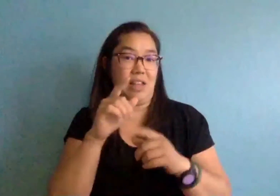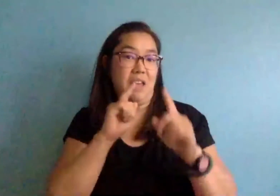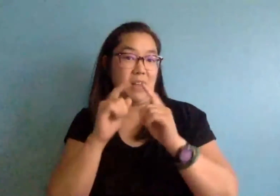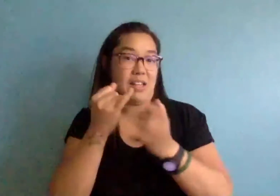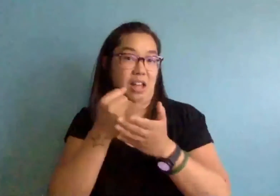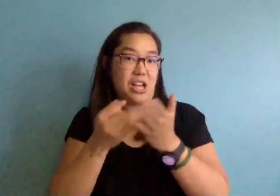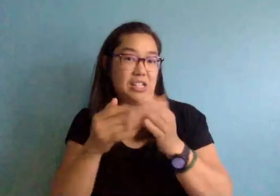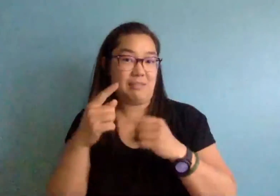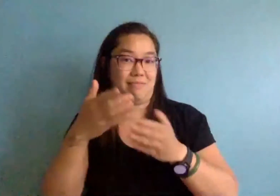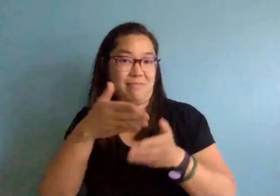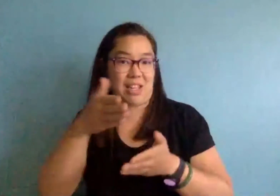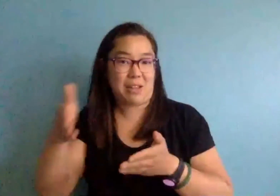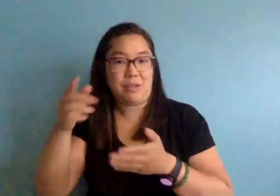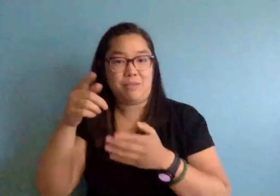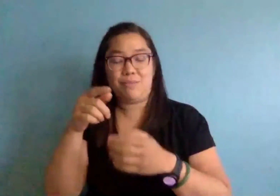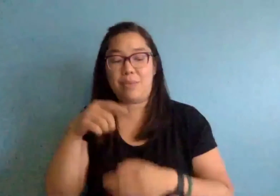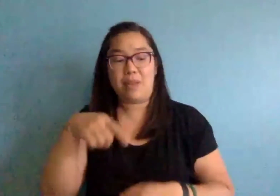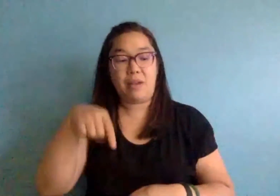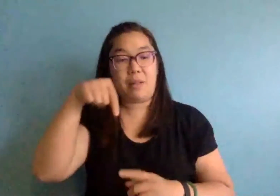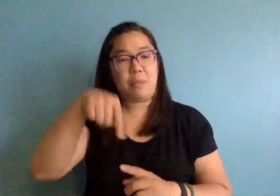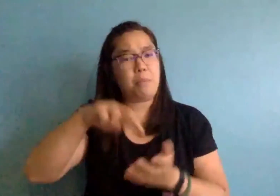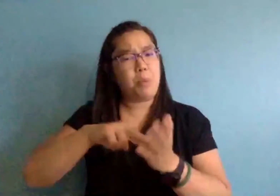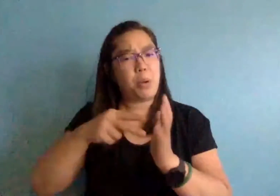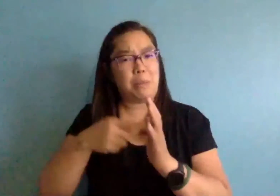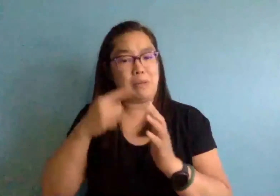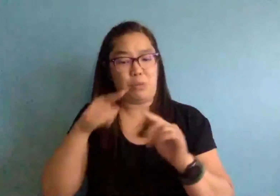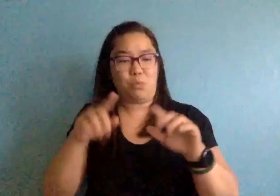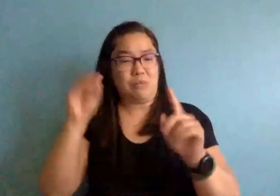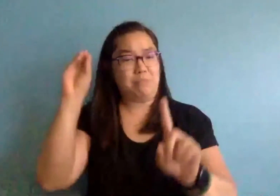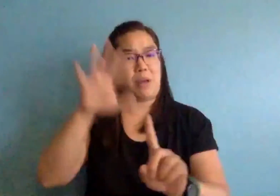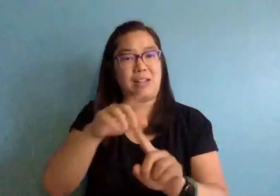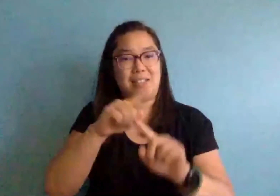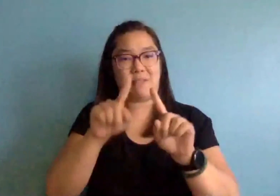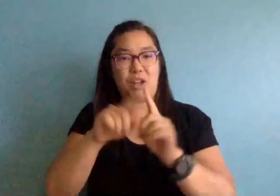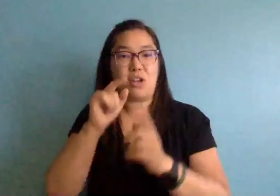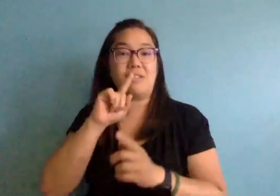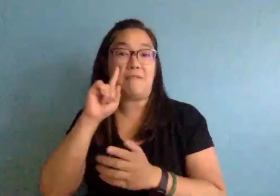Interviews With Artist series. The purpose of this is to spotlight Deaf